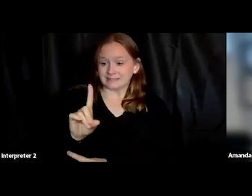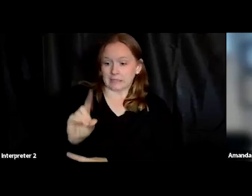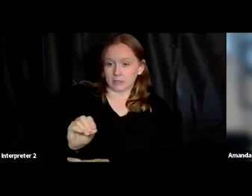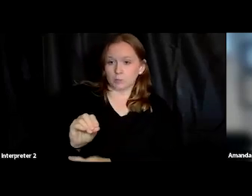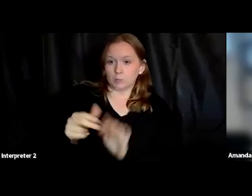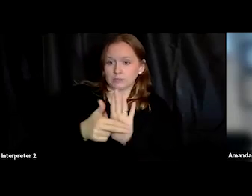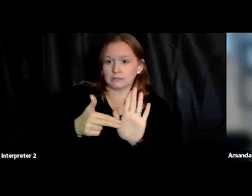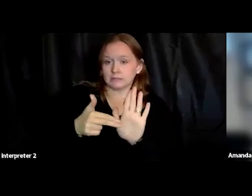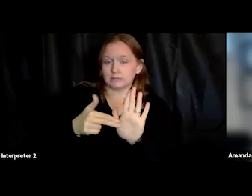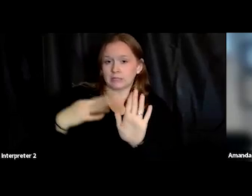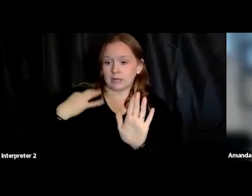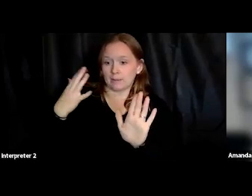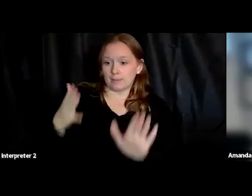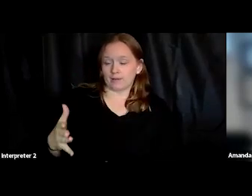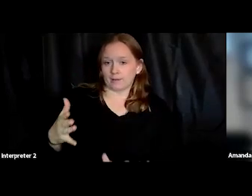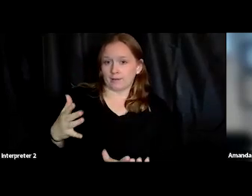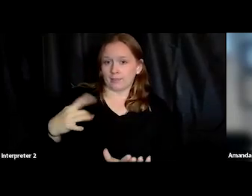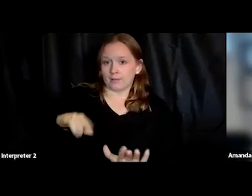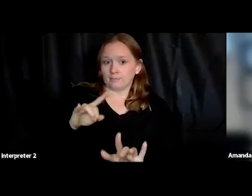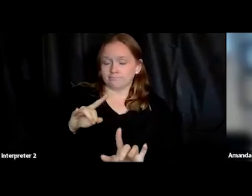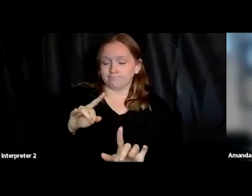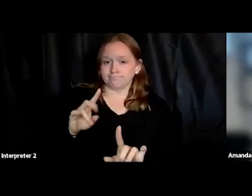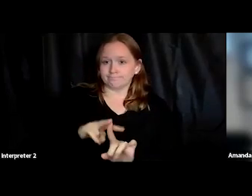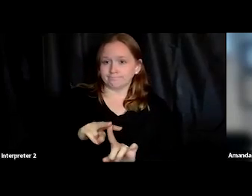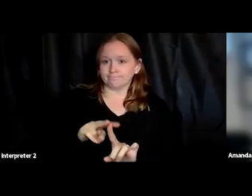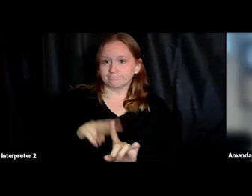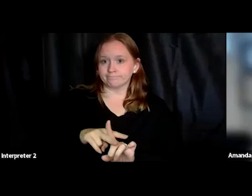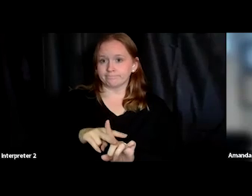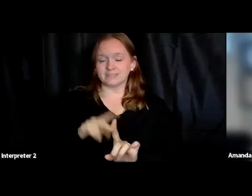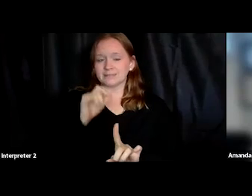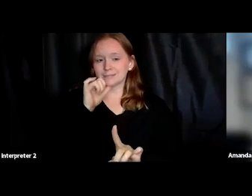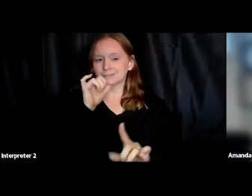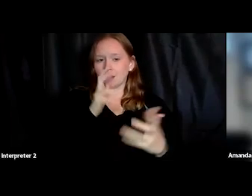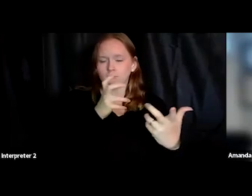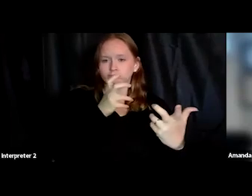are not what meets the listing criteria. It's the documentation